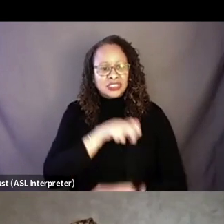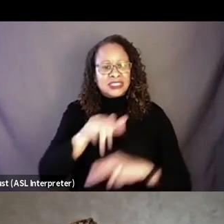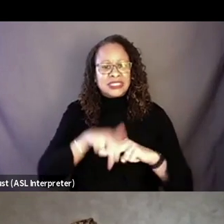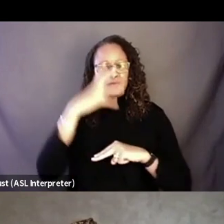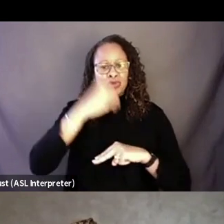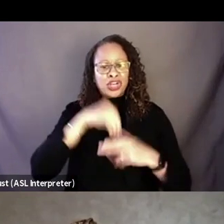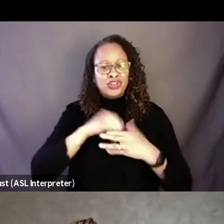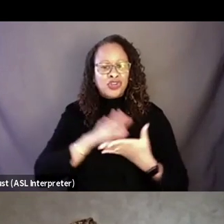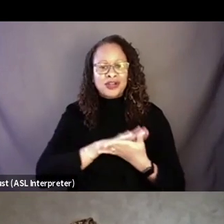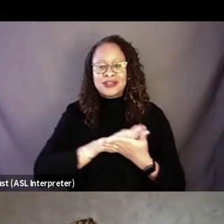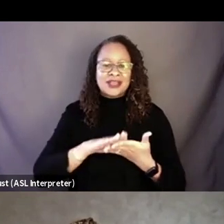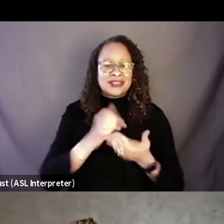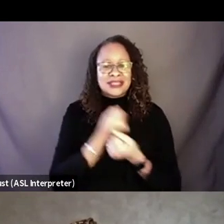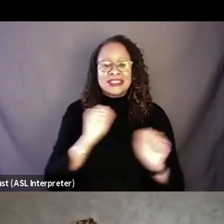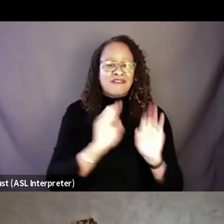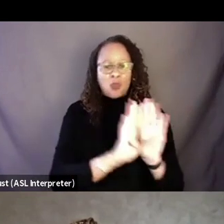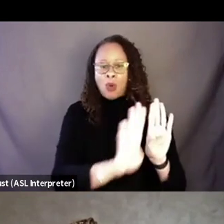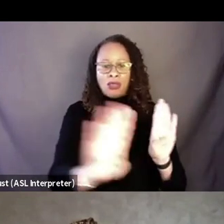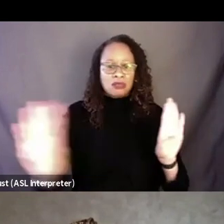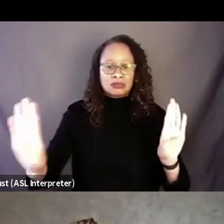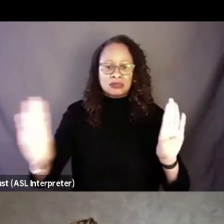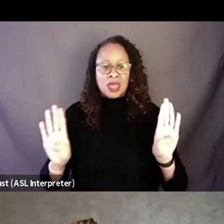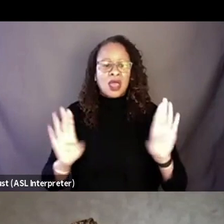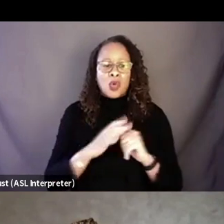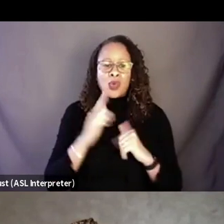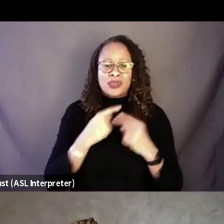in your safe walls when there is a blood bath going on.